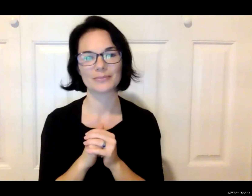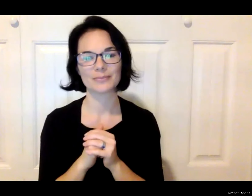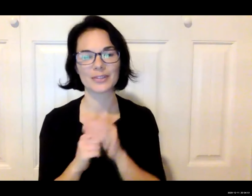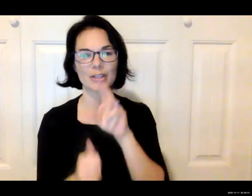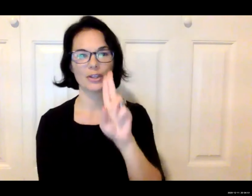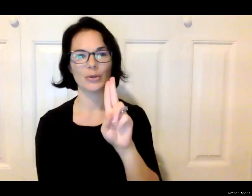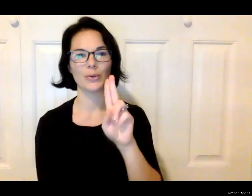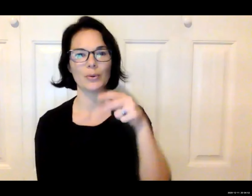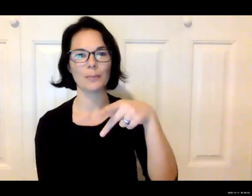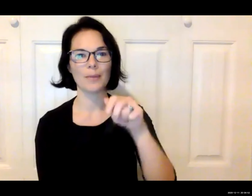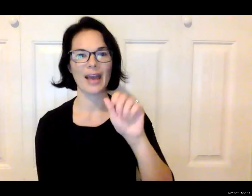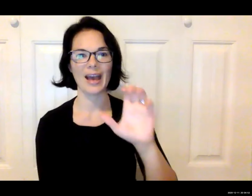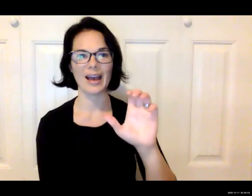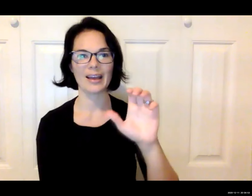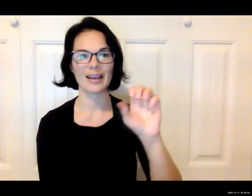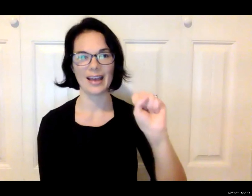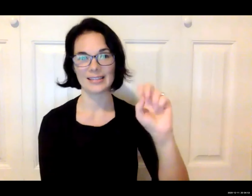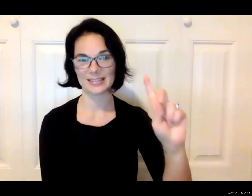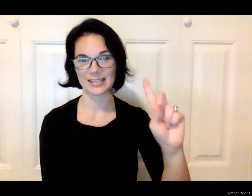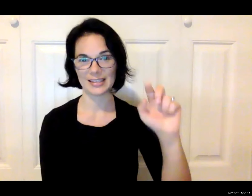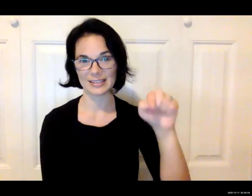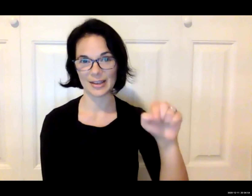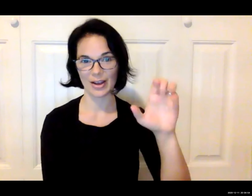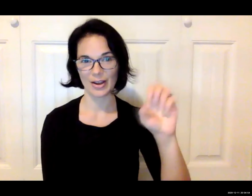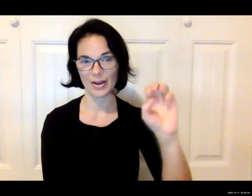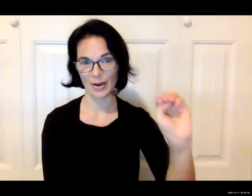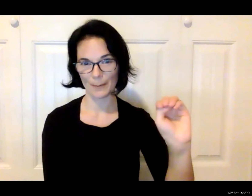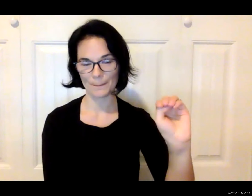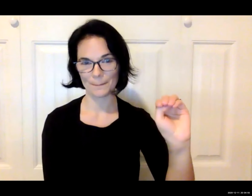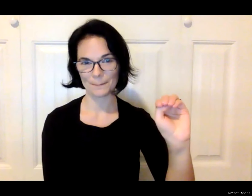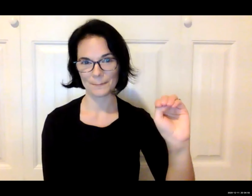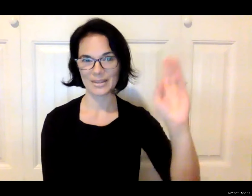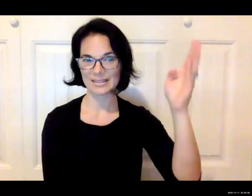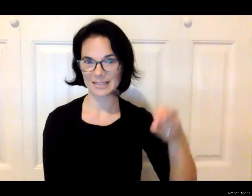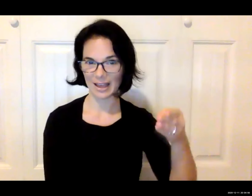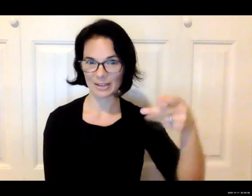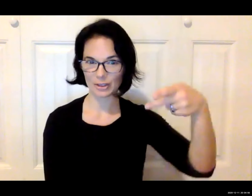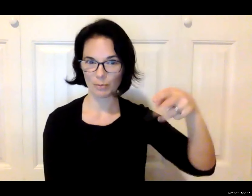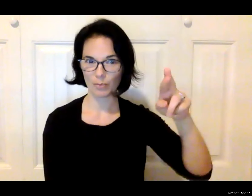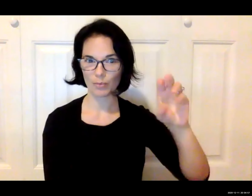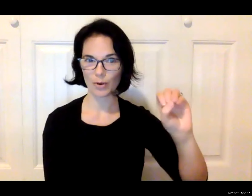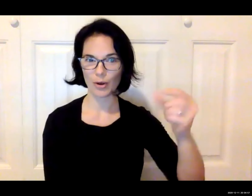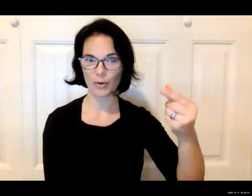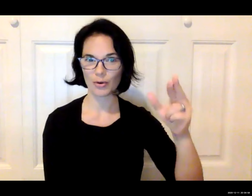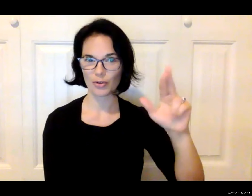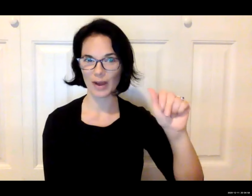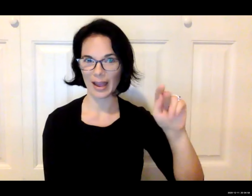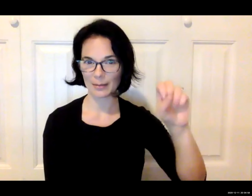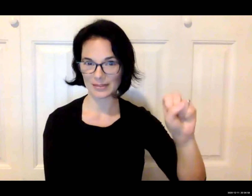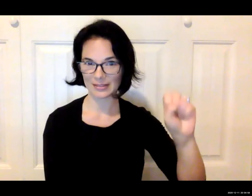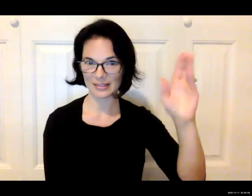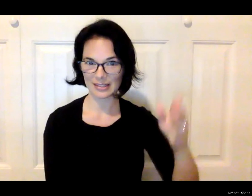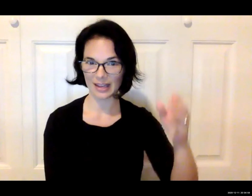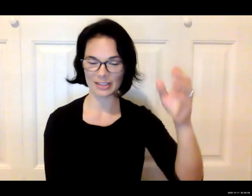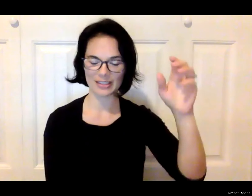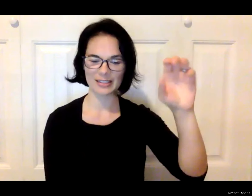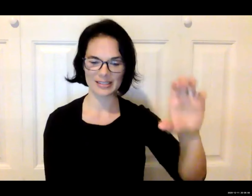But the priority is safety. They monitor the safety of the vaccines